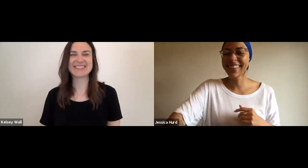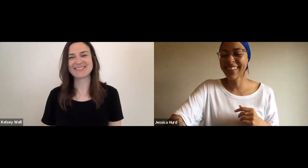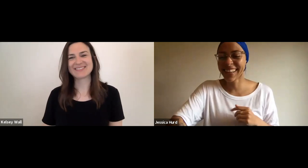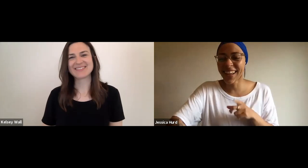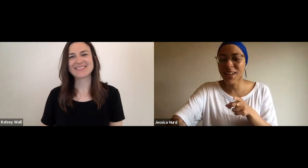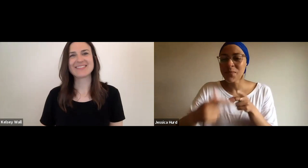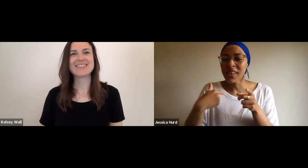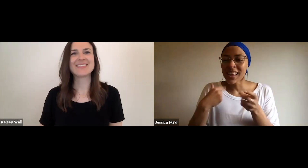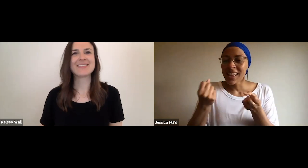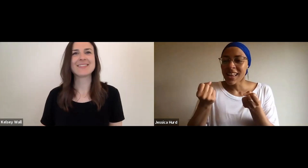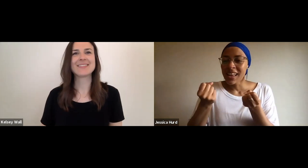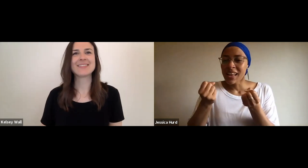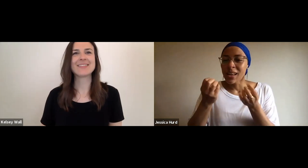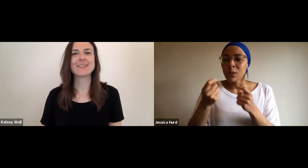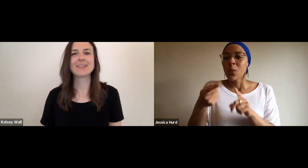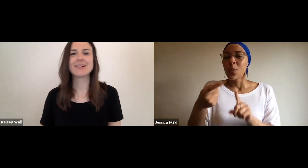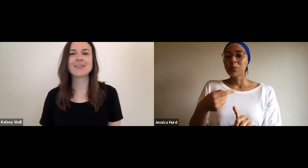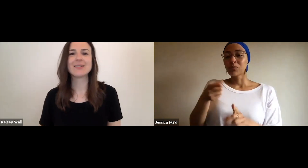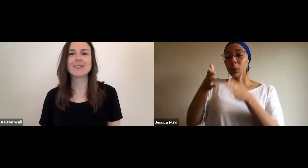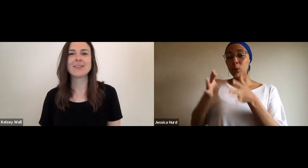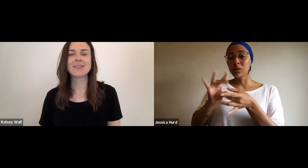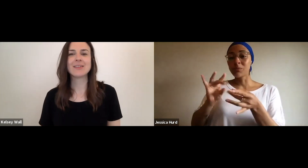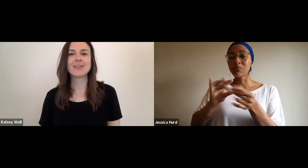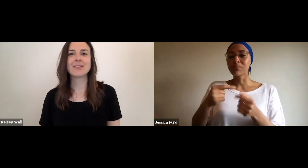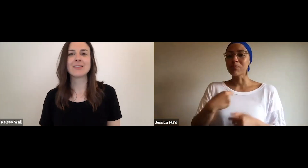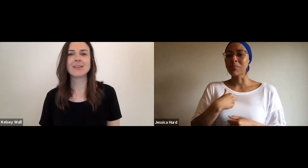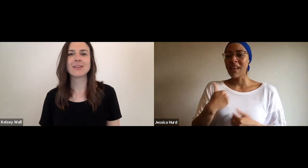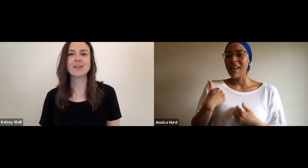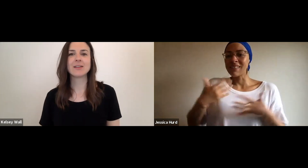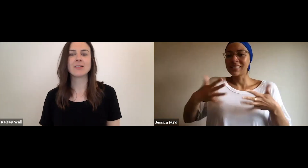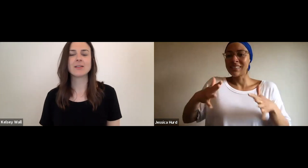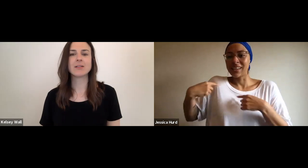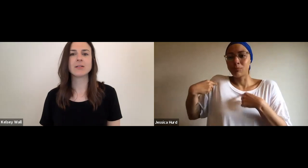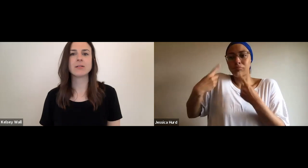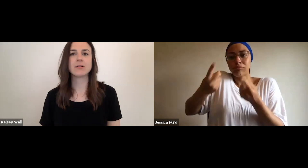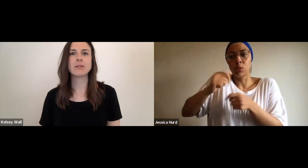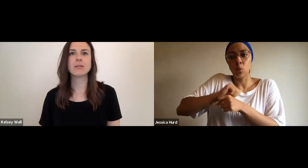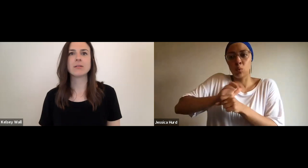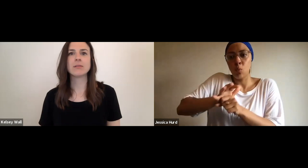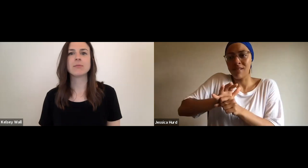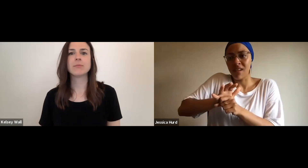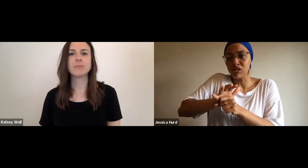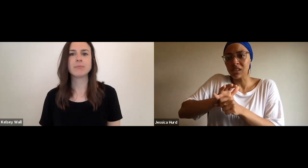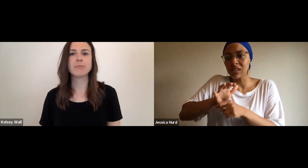I know we're going back and forth before we have to leave. I know time is running short. Let's see. One more comment says,